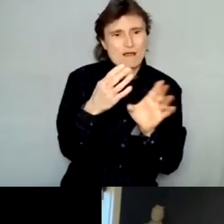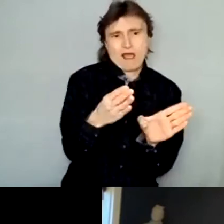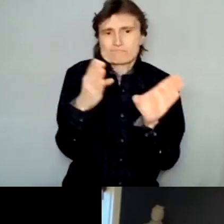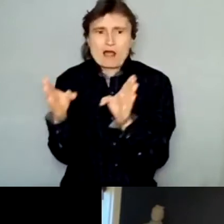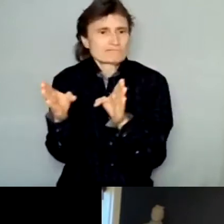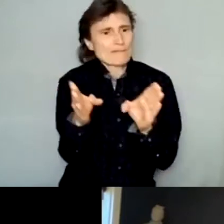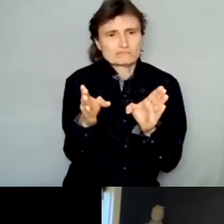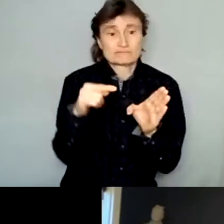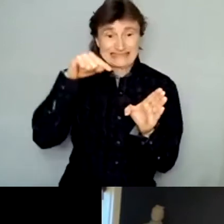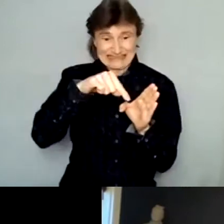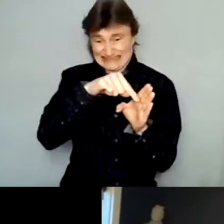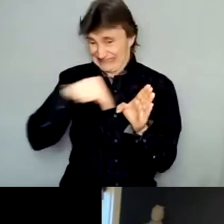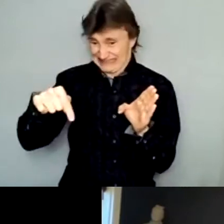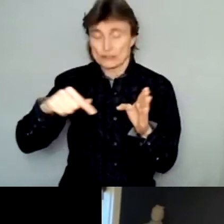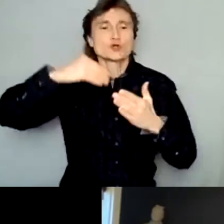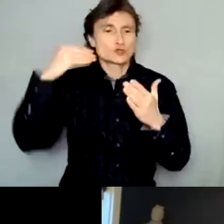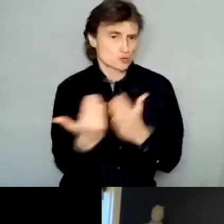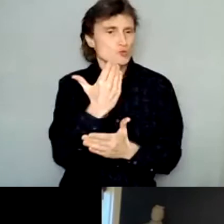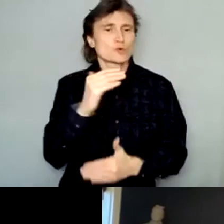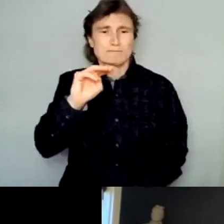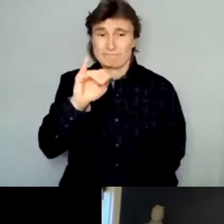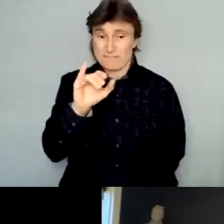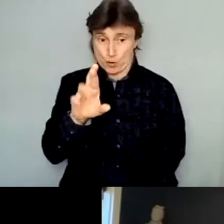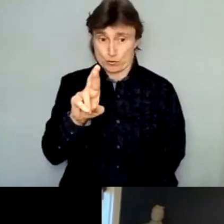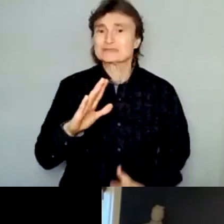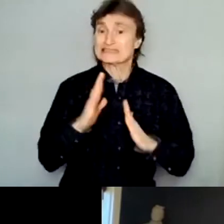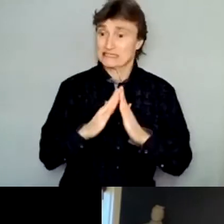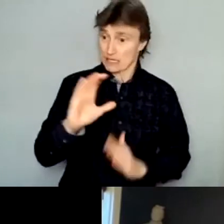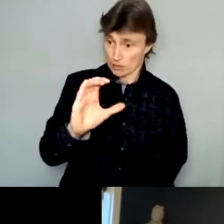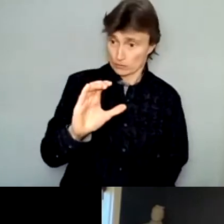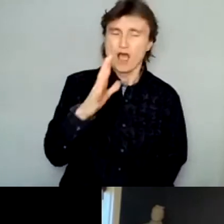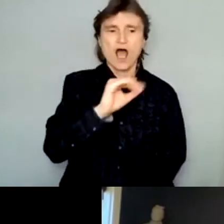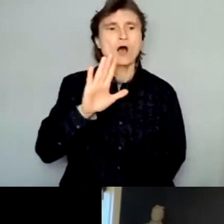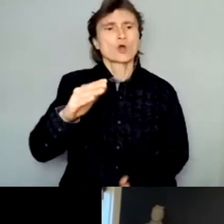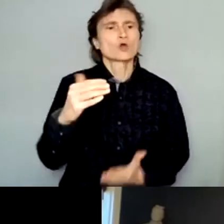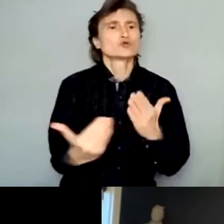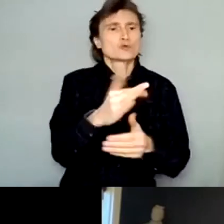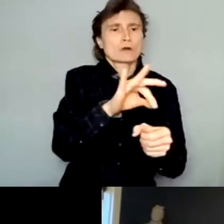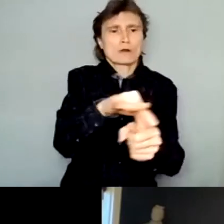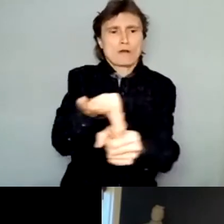City, we relied a lot on gathering information, collecting data.